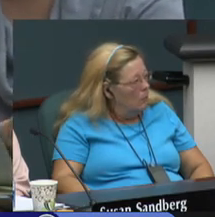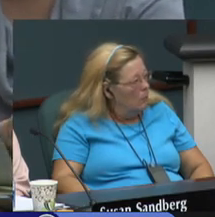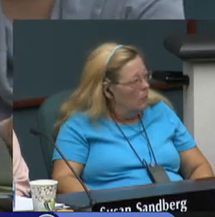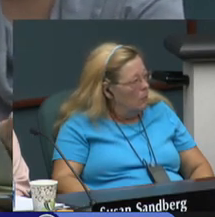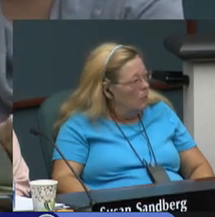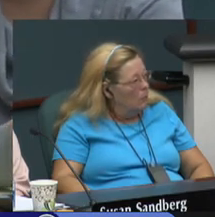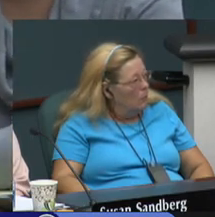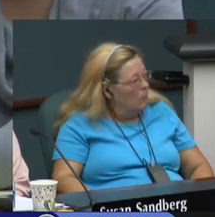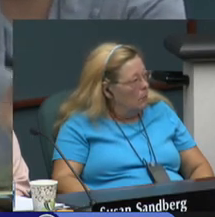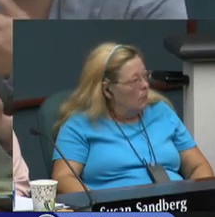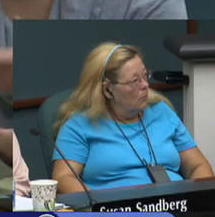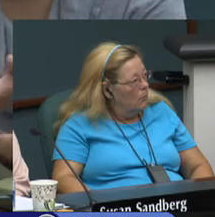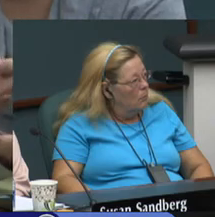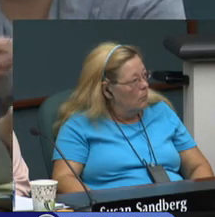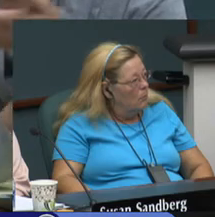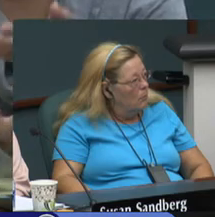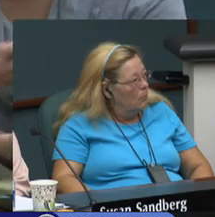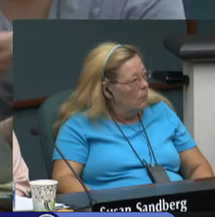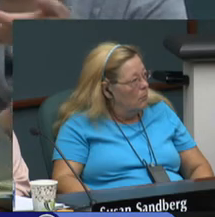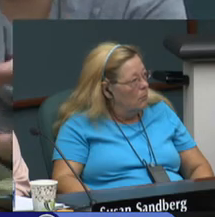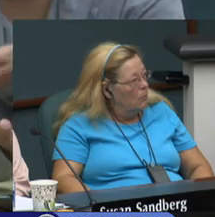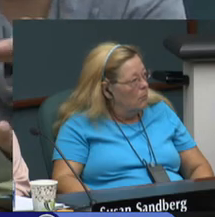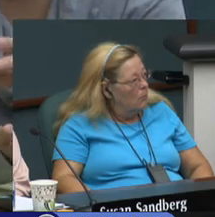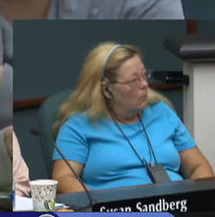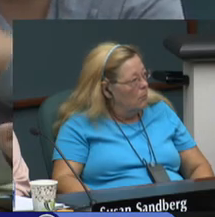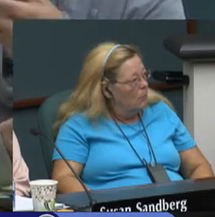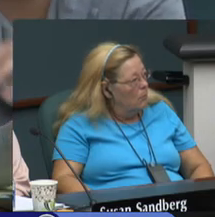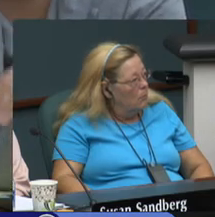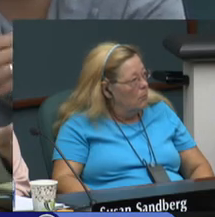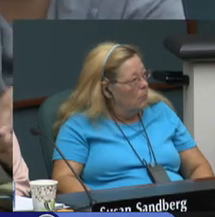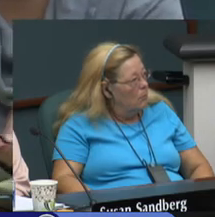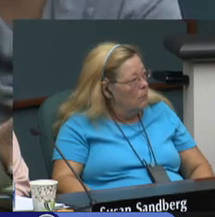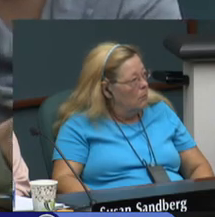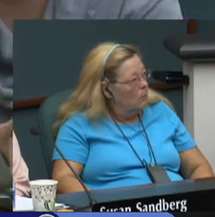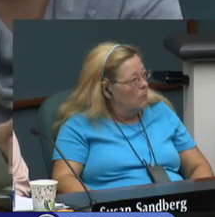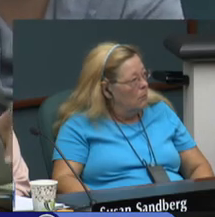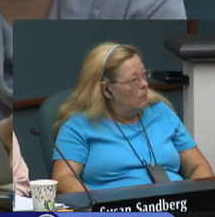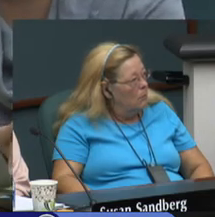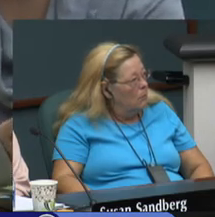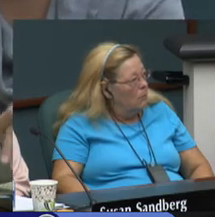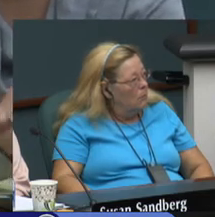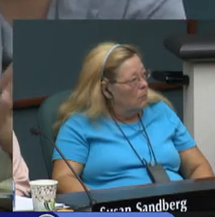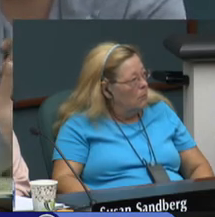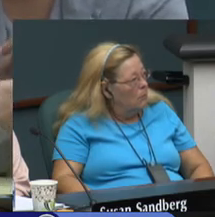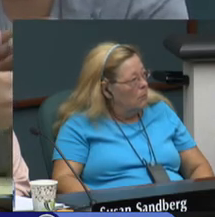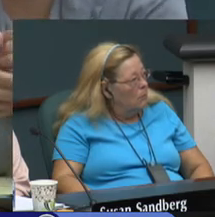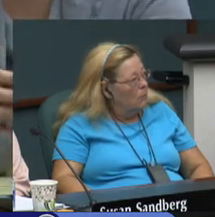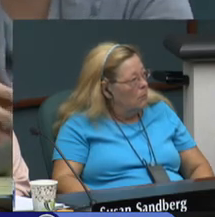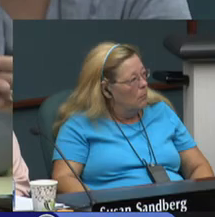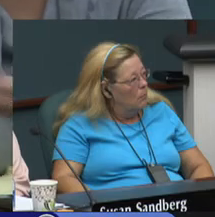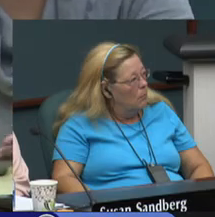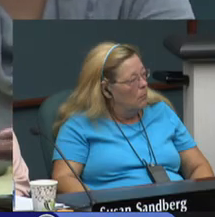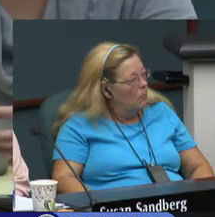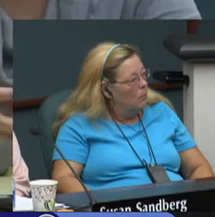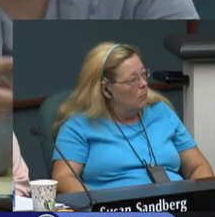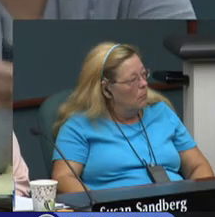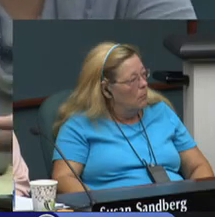the deviation process that it was kind of you know trying to go go toward